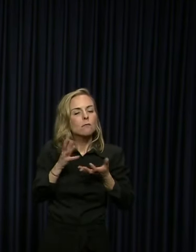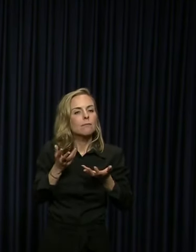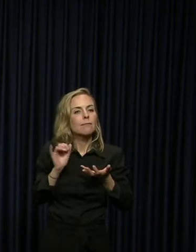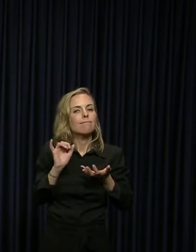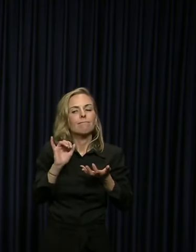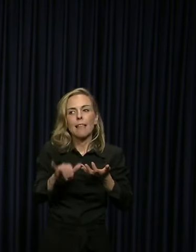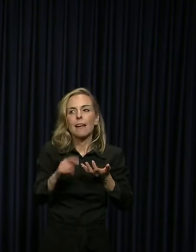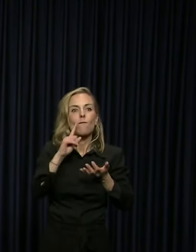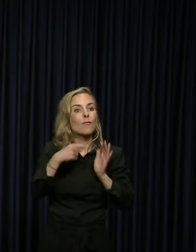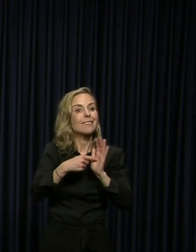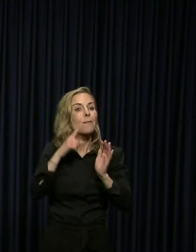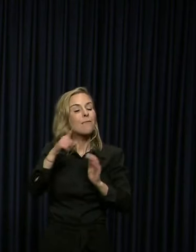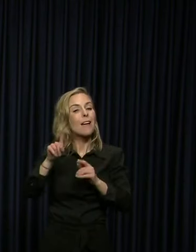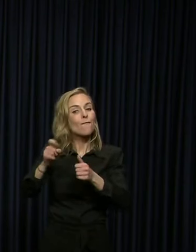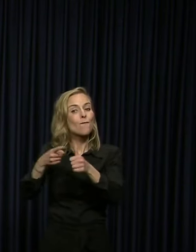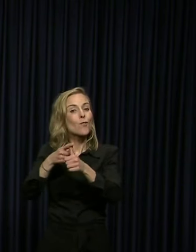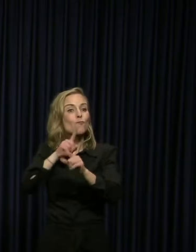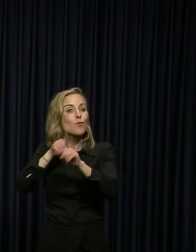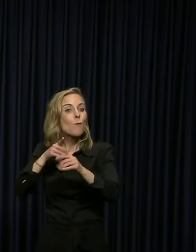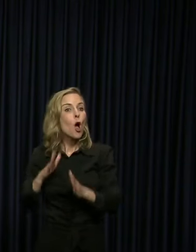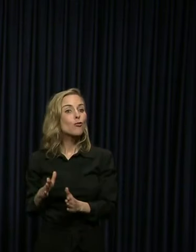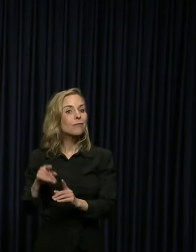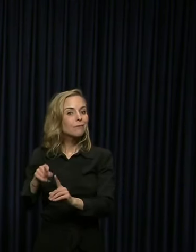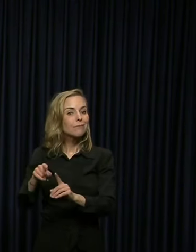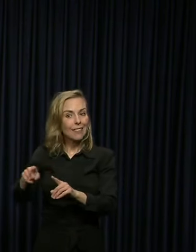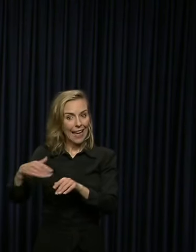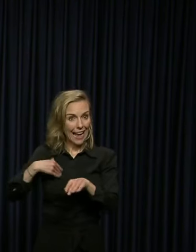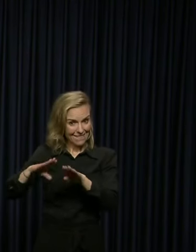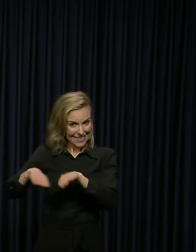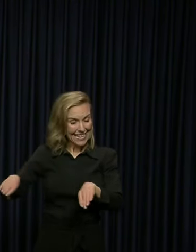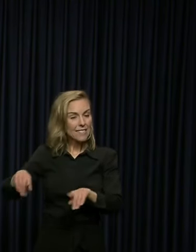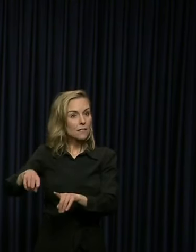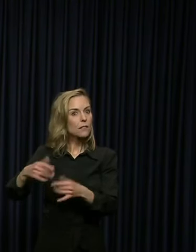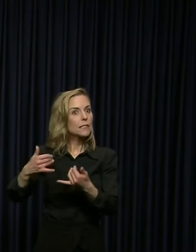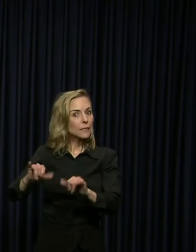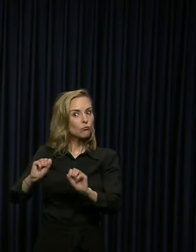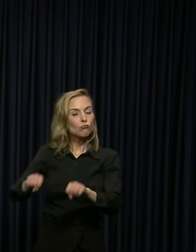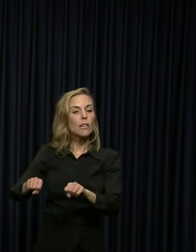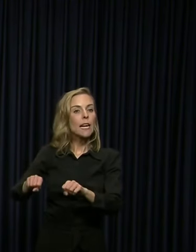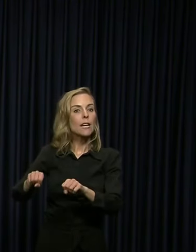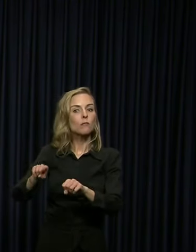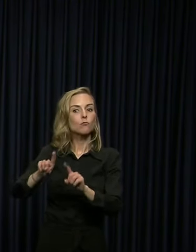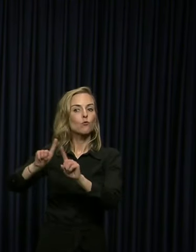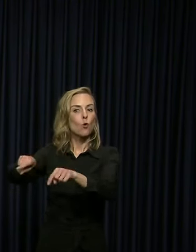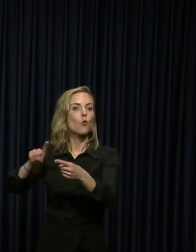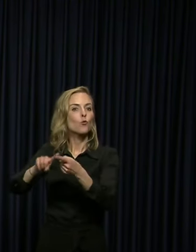IF THEY DON'T SHOW IT.